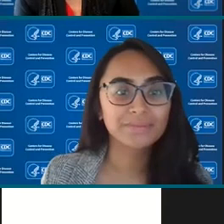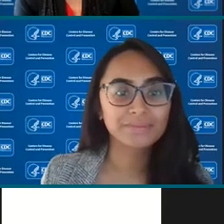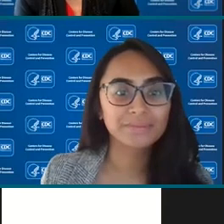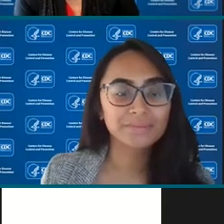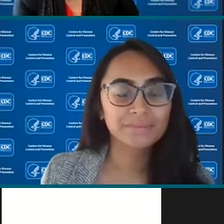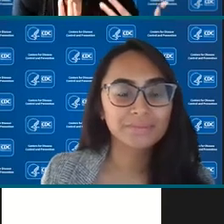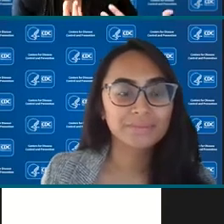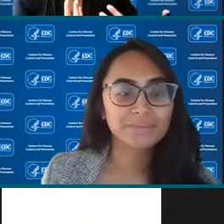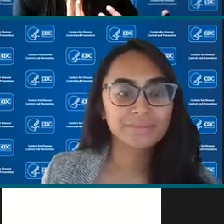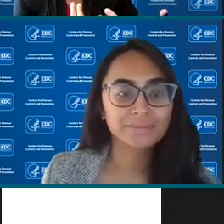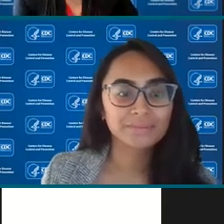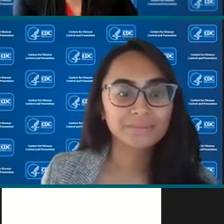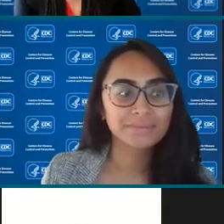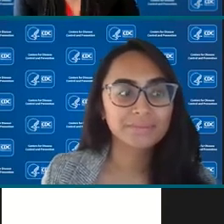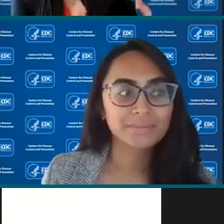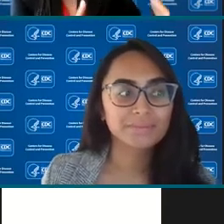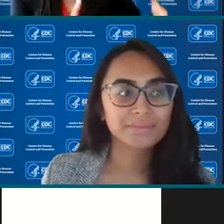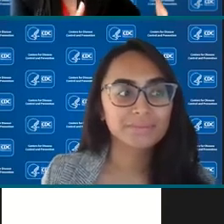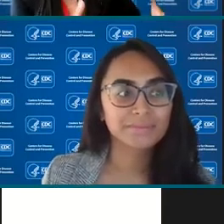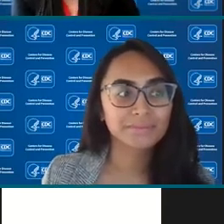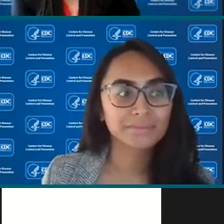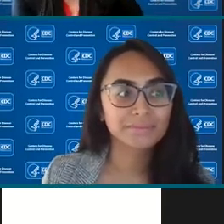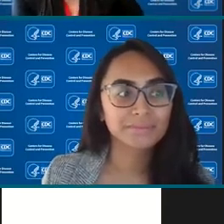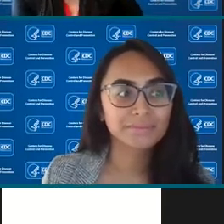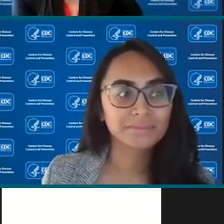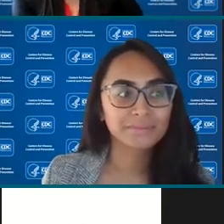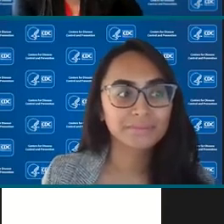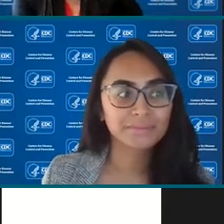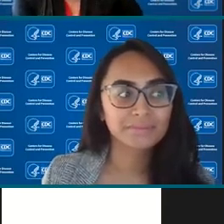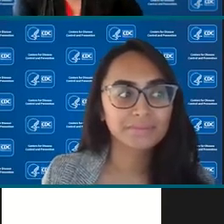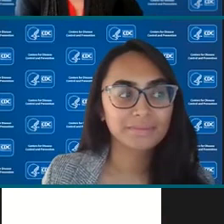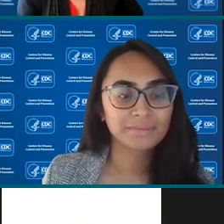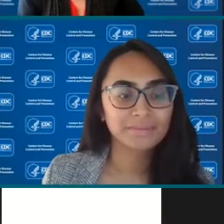FEMA is my go-to because this is what they really, this is their function. And so